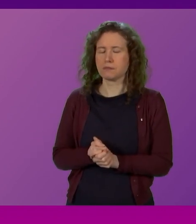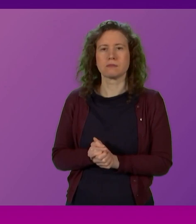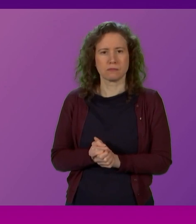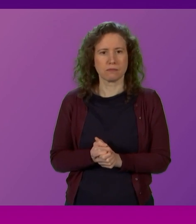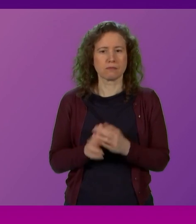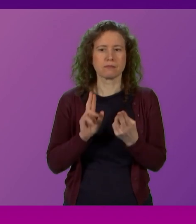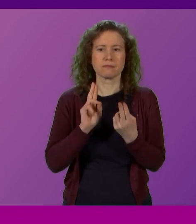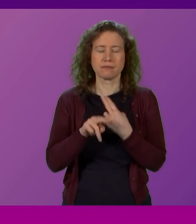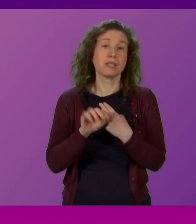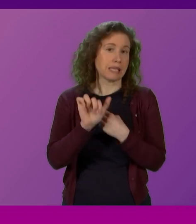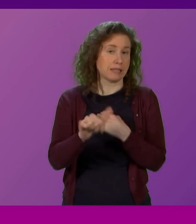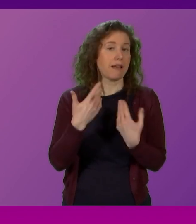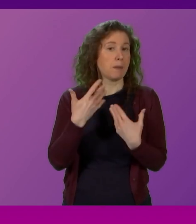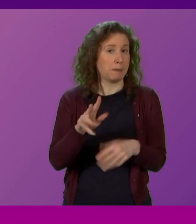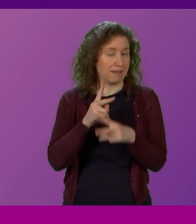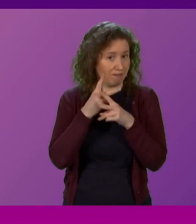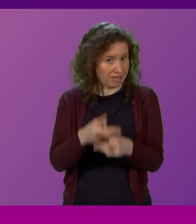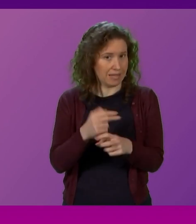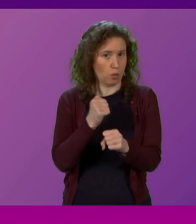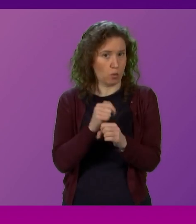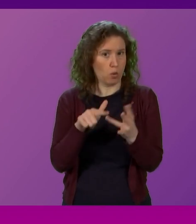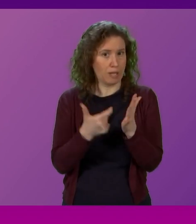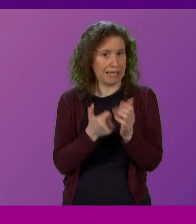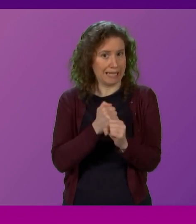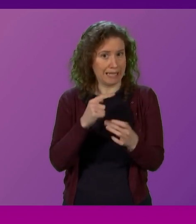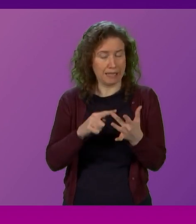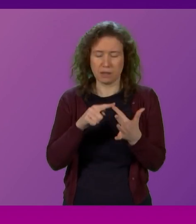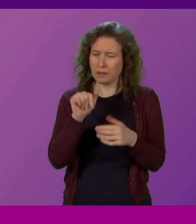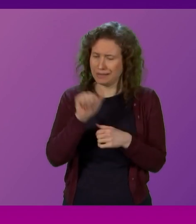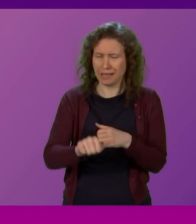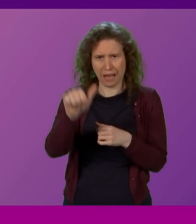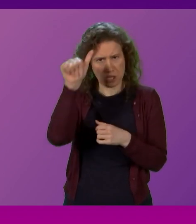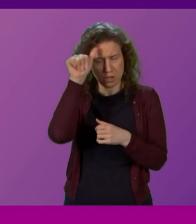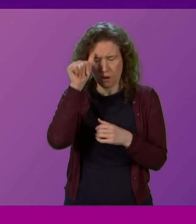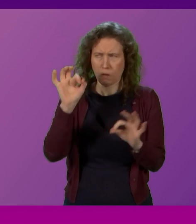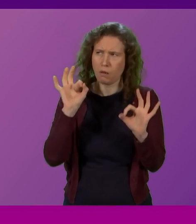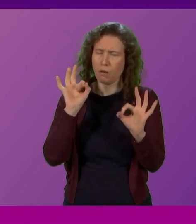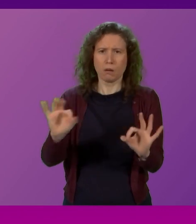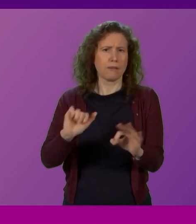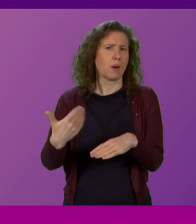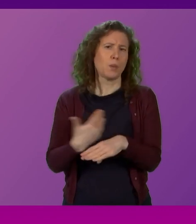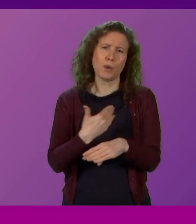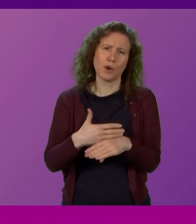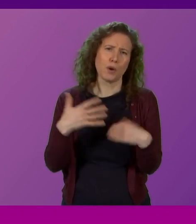I have visited Gorgie city farm, so I am well aware of the excellent work that it does and